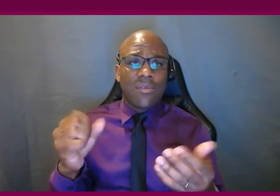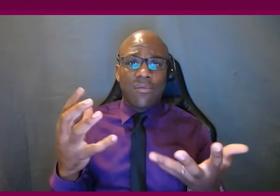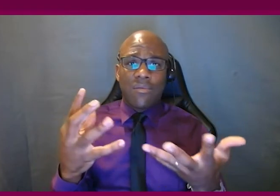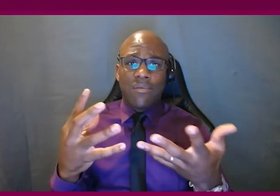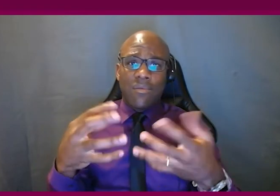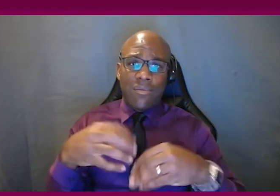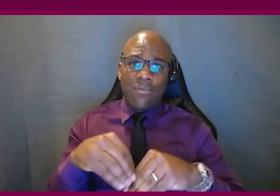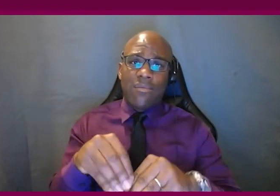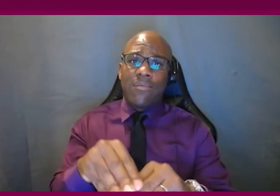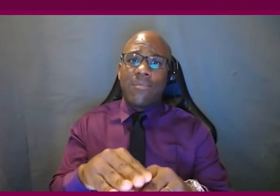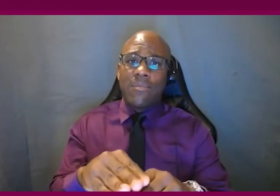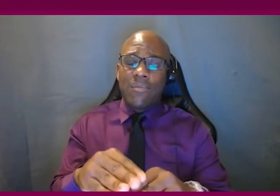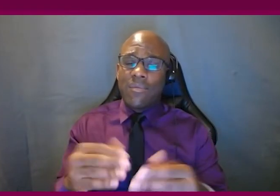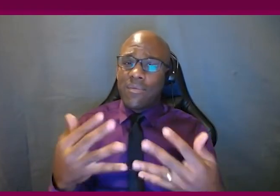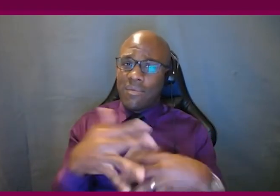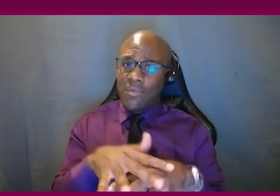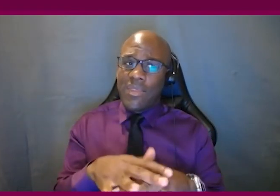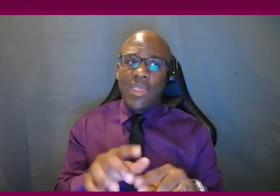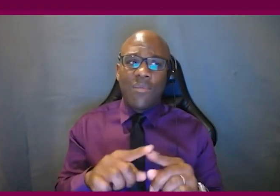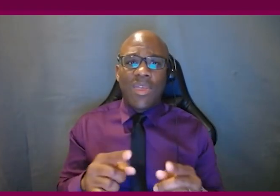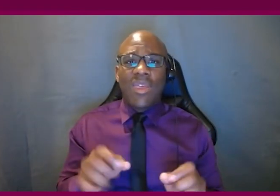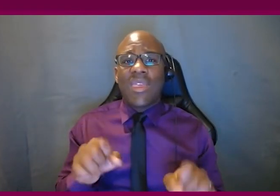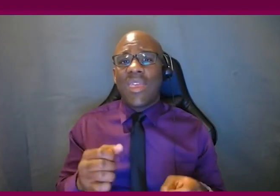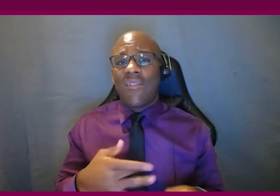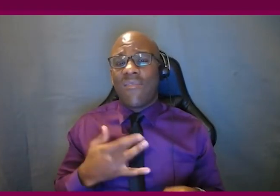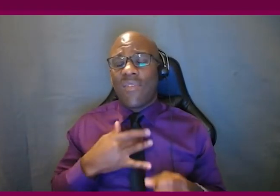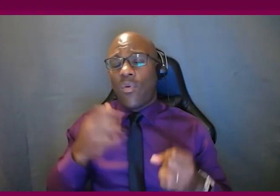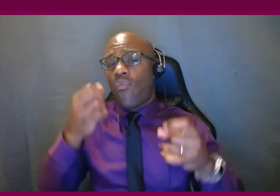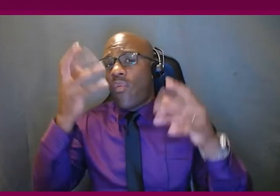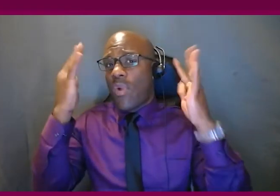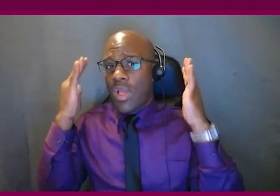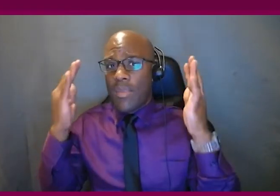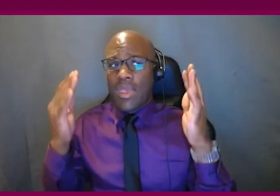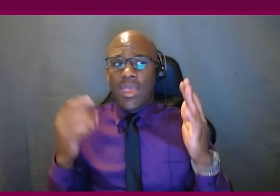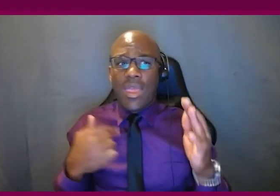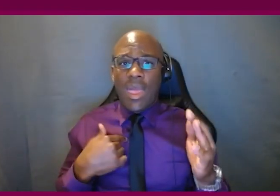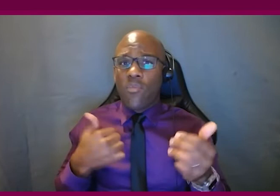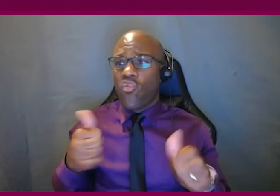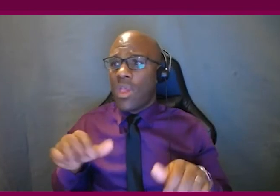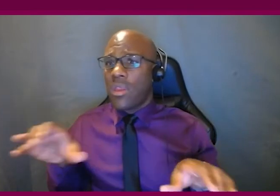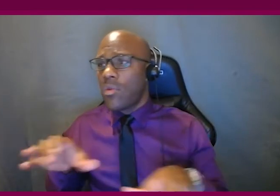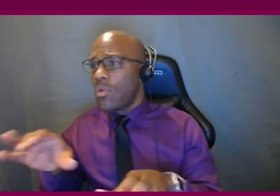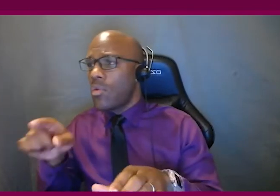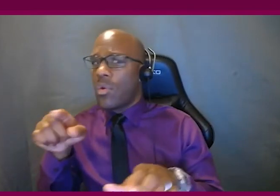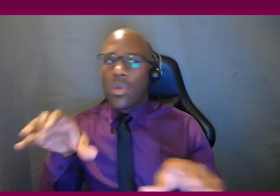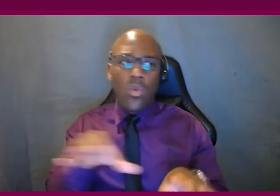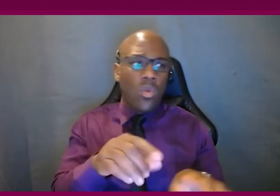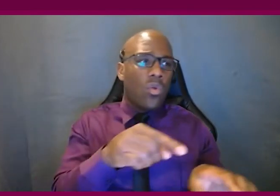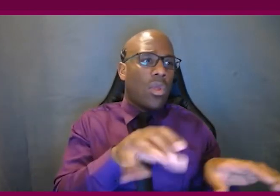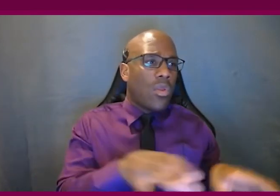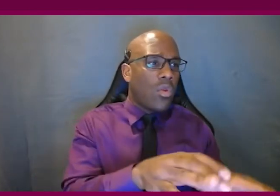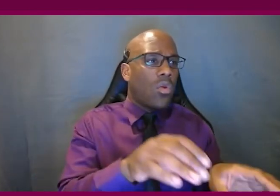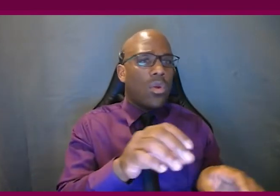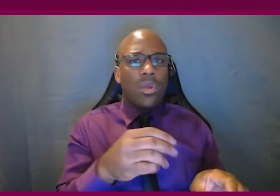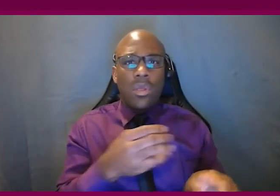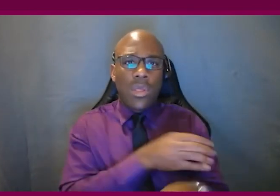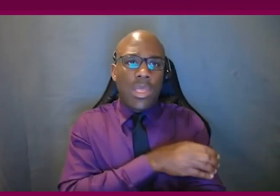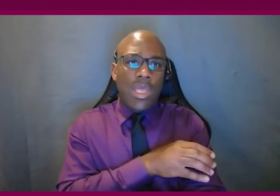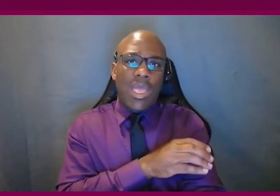I can put my energy here. I can put my energy here." But I find that when I spread myself too thin, I become burnt out and exhausted, and I don't